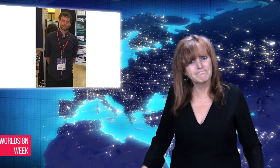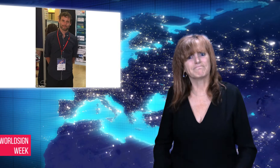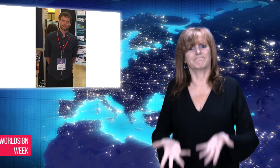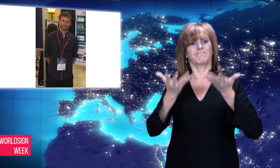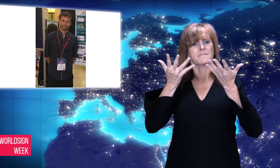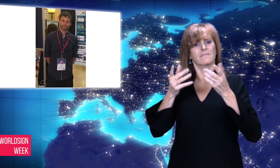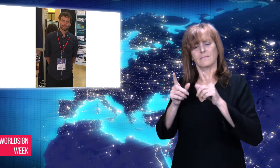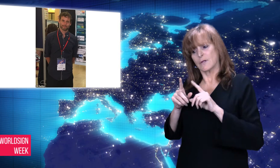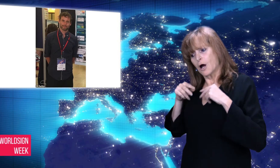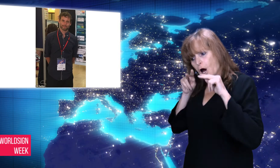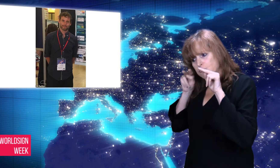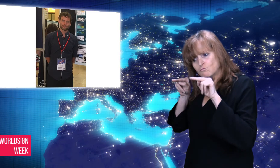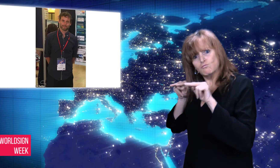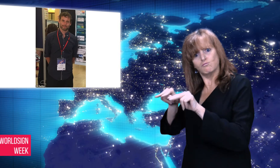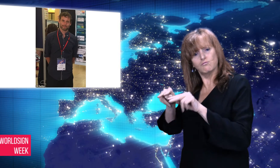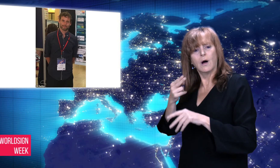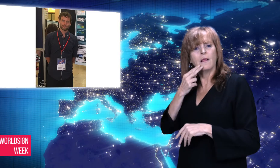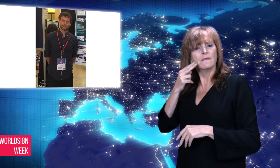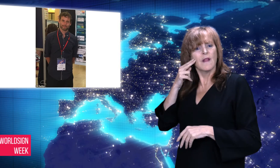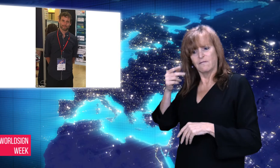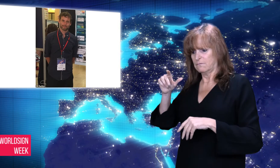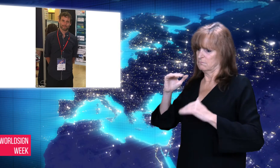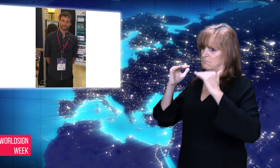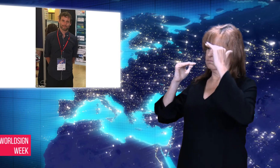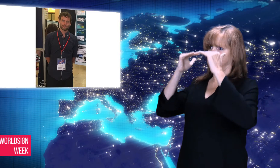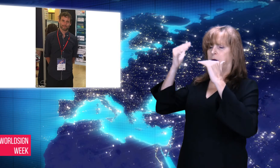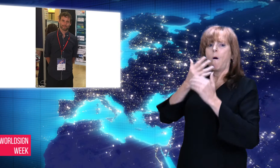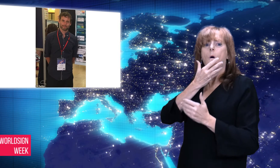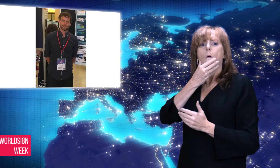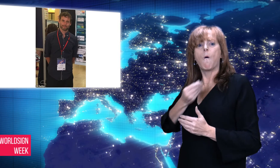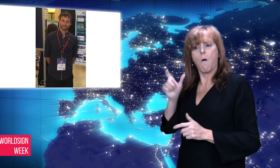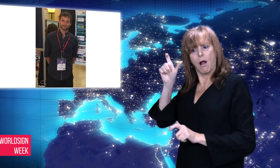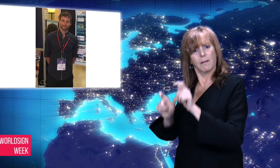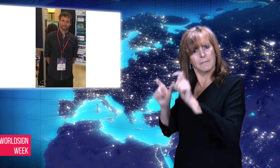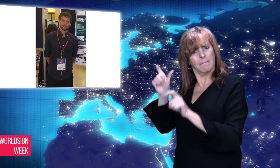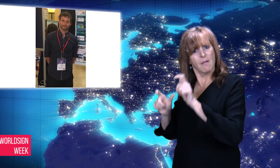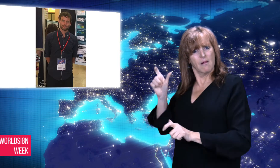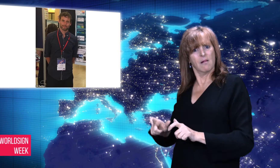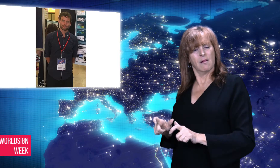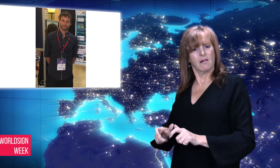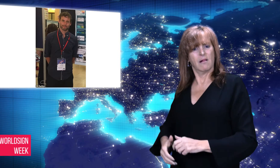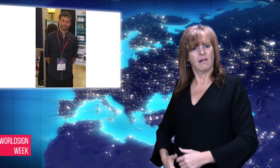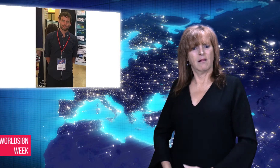to improve nursing care for Deaf elderly people.